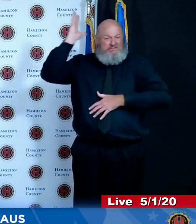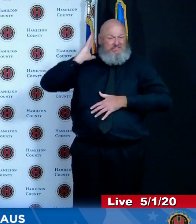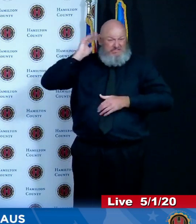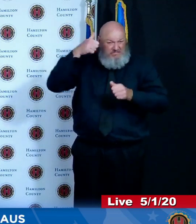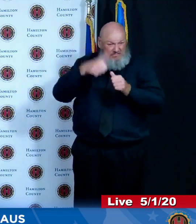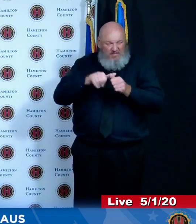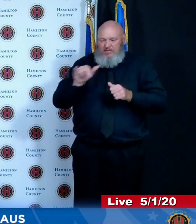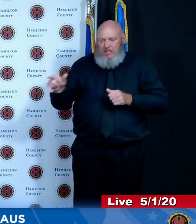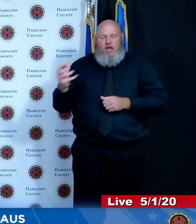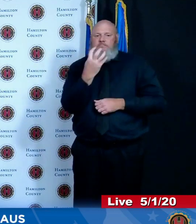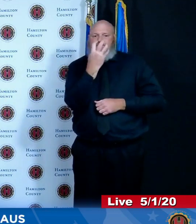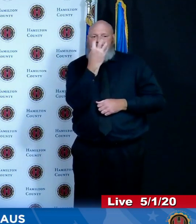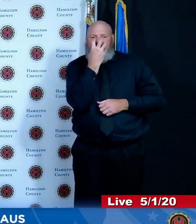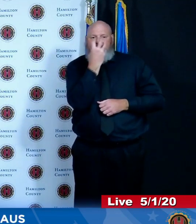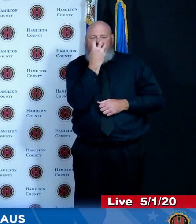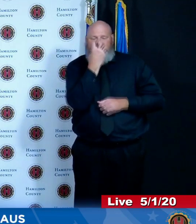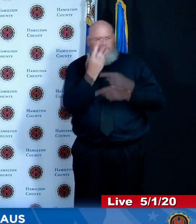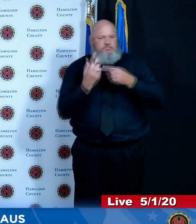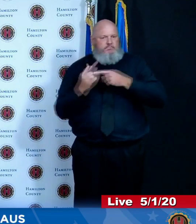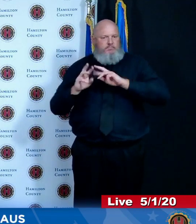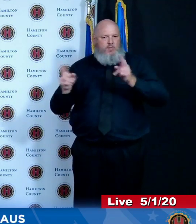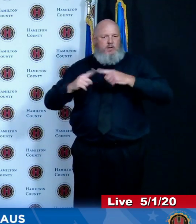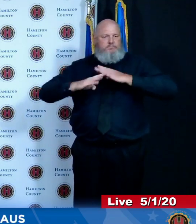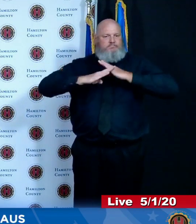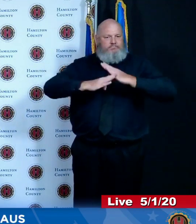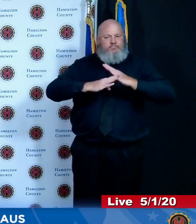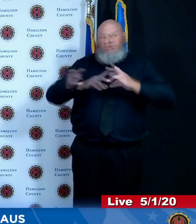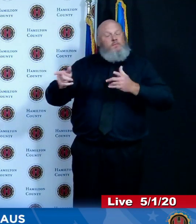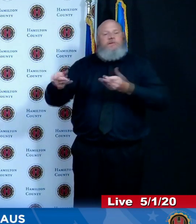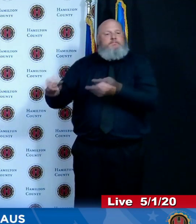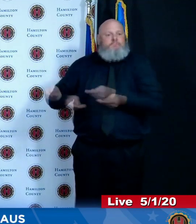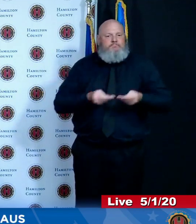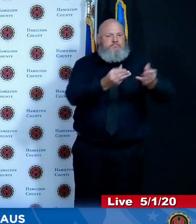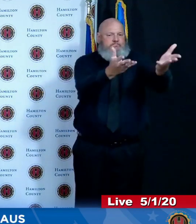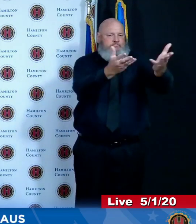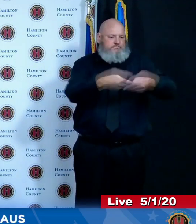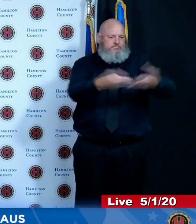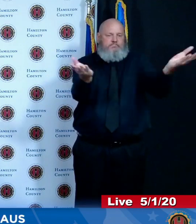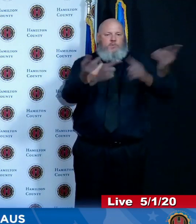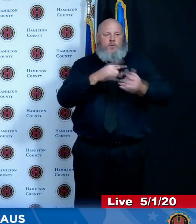a great collective effort this is also the state stock pile released forty